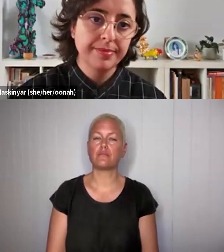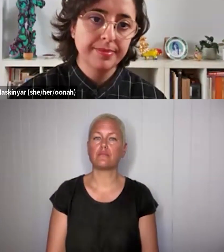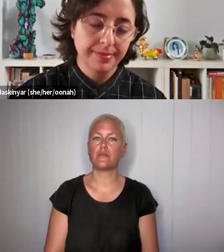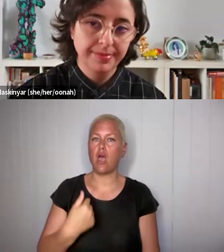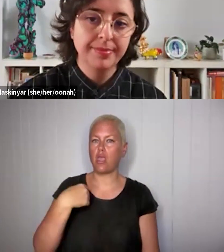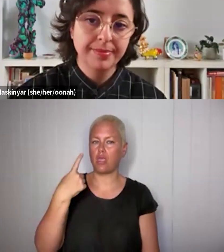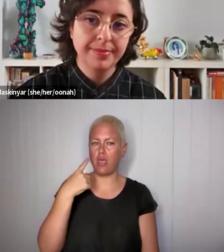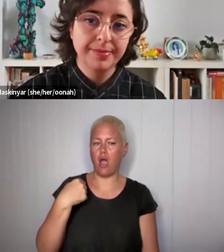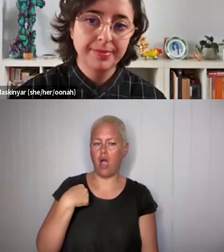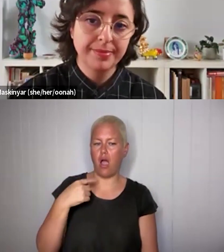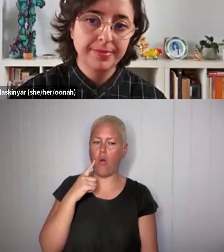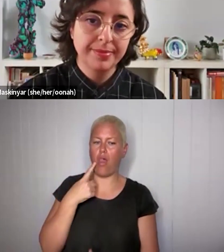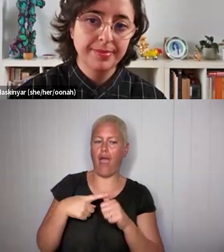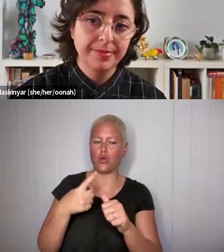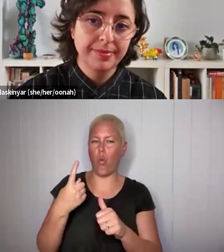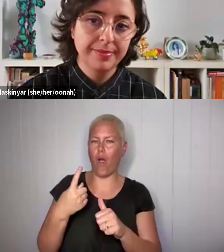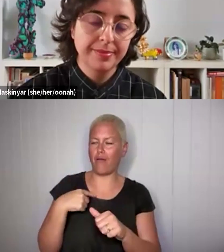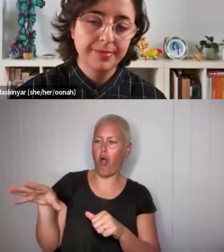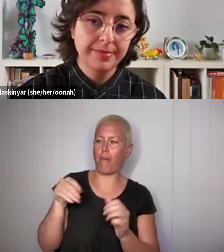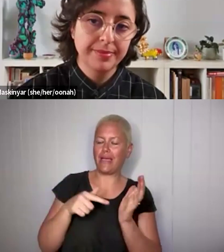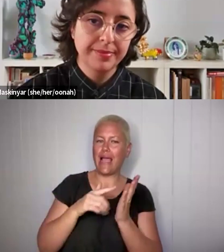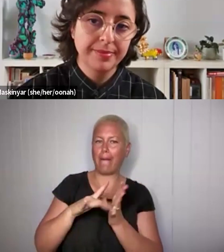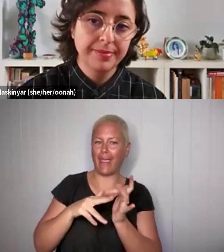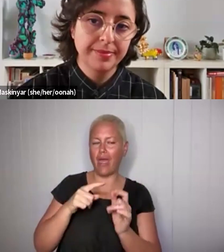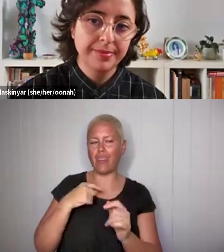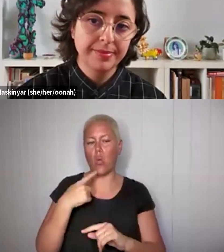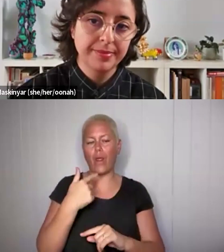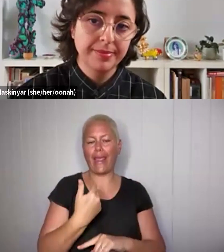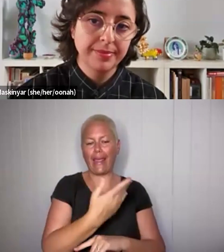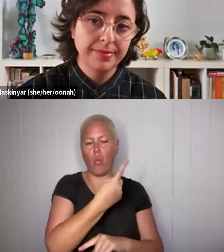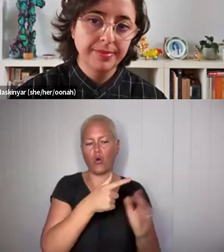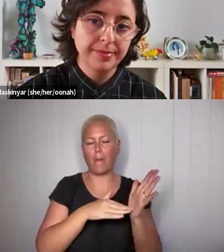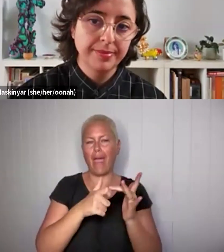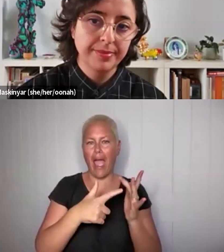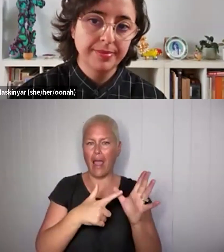book and answer one and give one to Mikala. I will answer one that I think has been answered